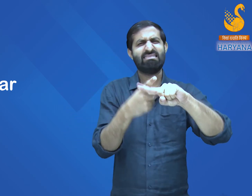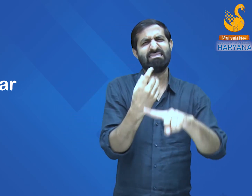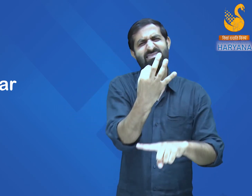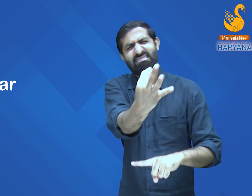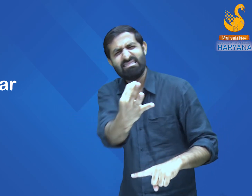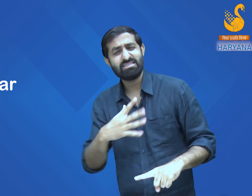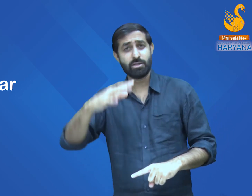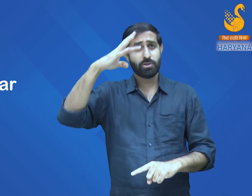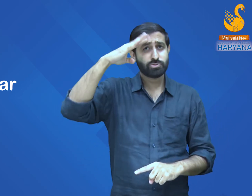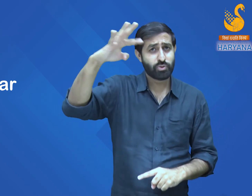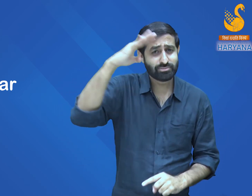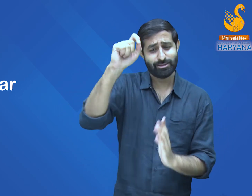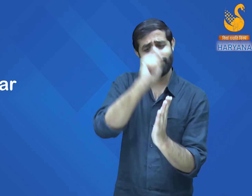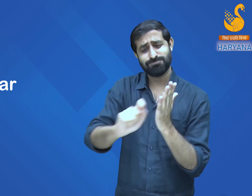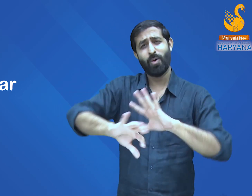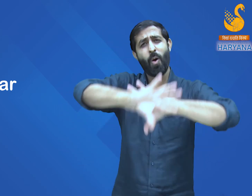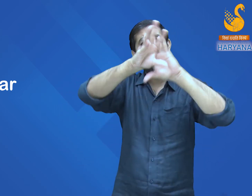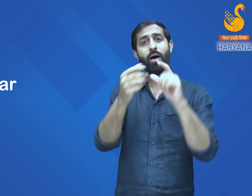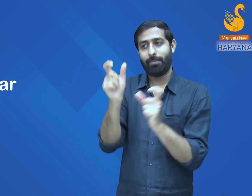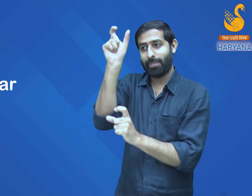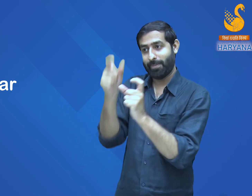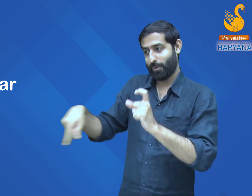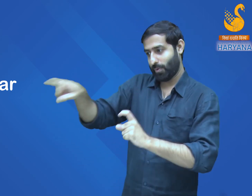and has a lot of knowledge about a particular subject.